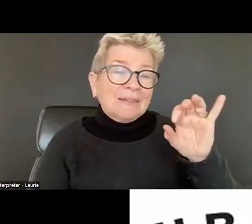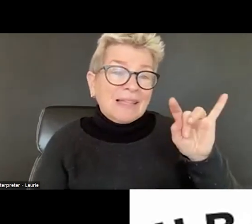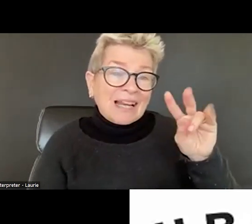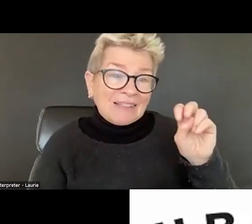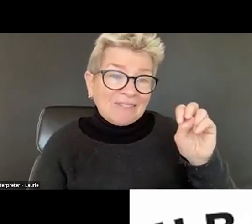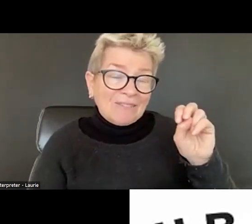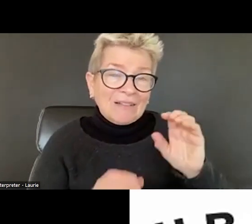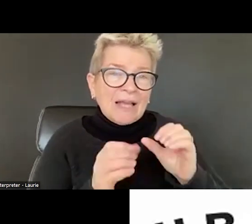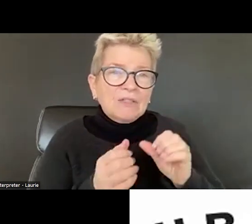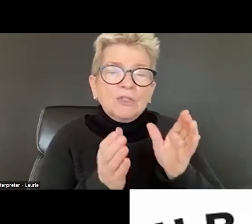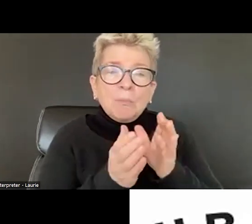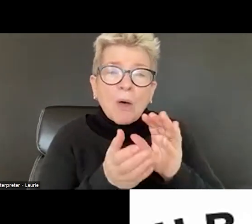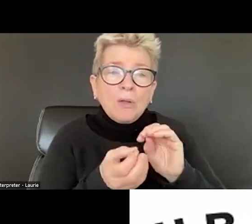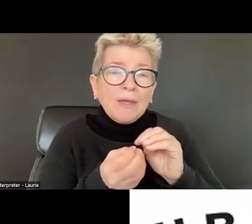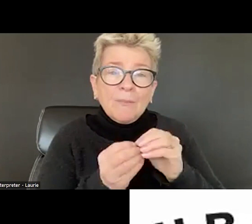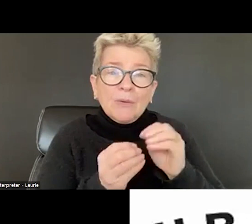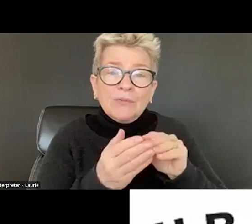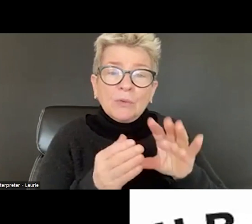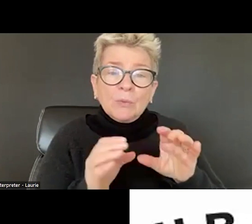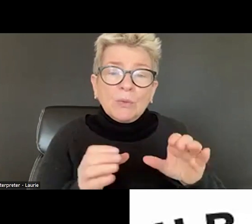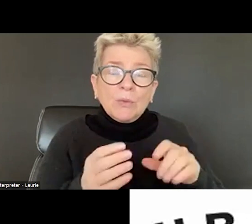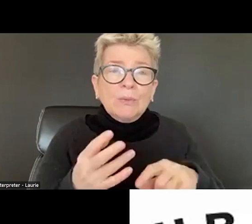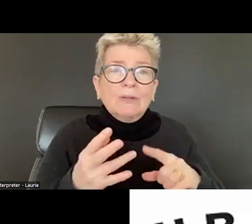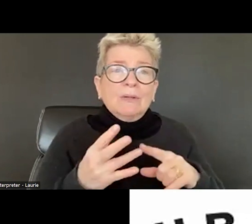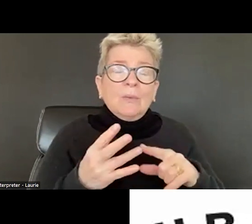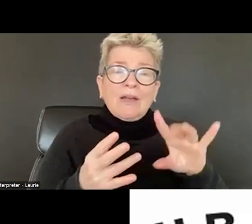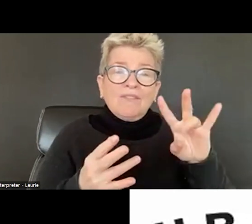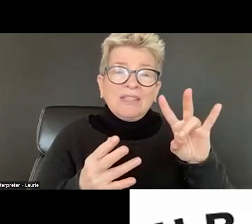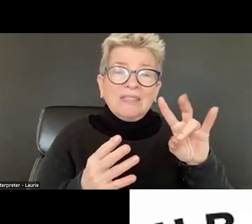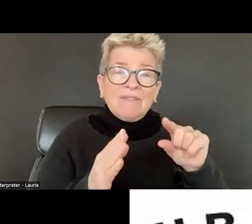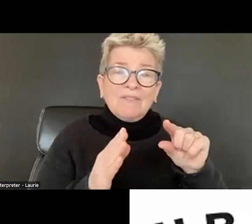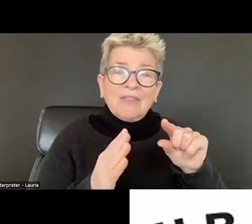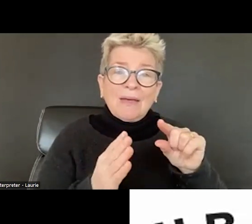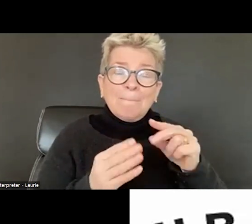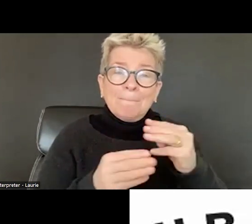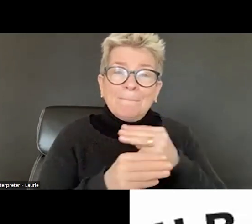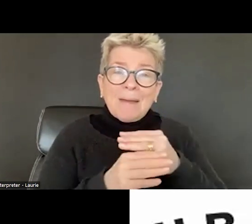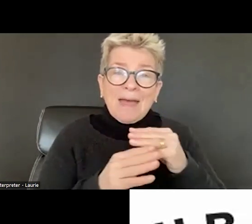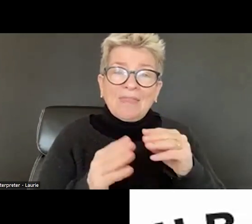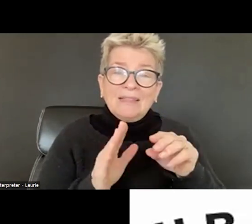have some seventh grade math standards that lineup but really we had pretty significant gaps when you